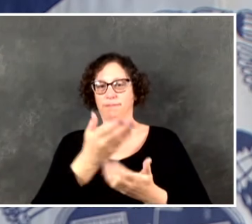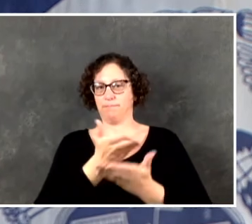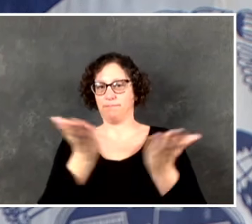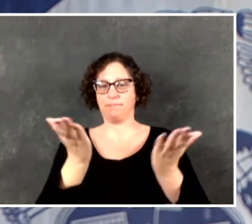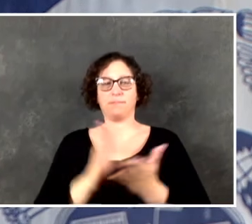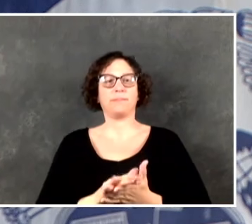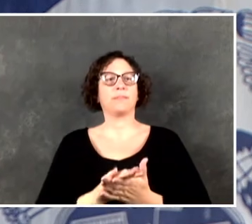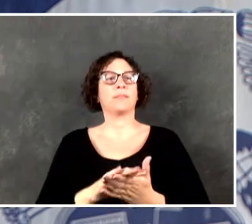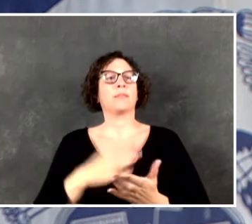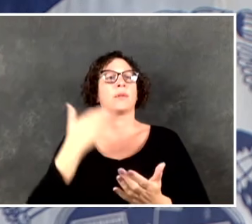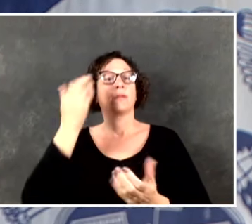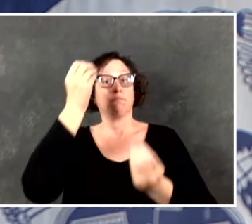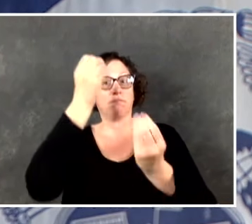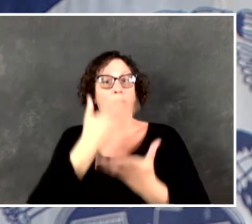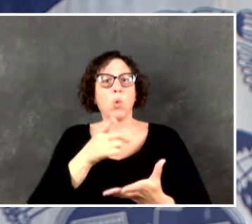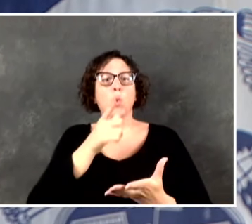SPANISH. [ SPEAKING IN A FOREIGN LANGUAGE